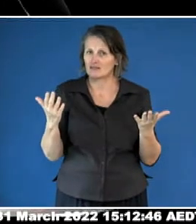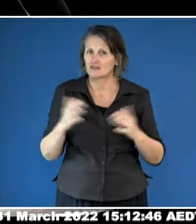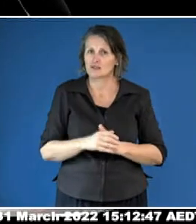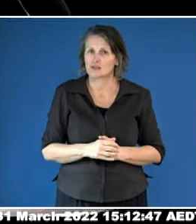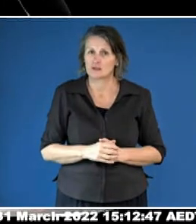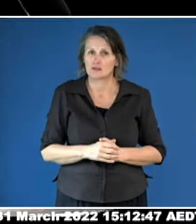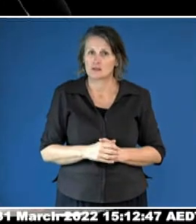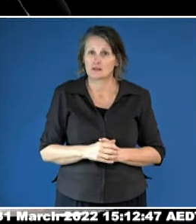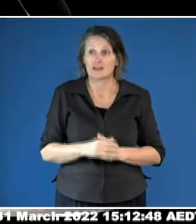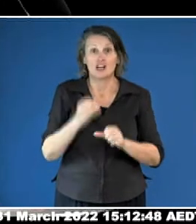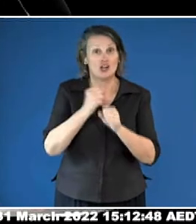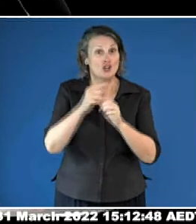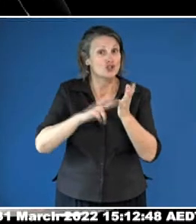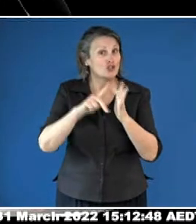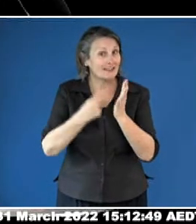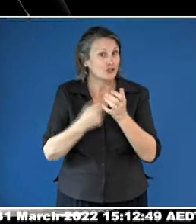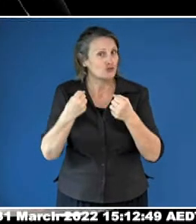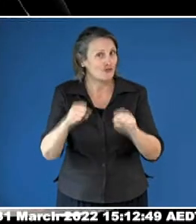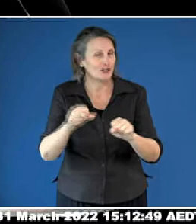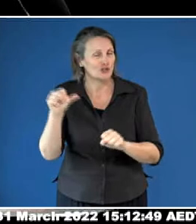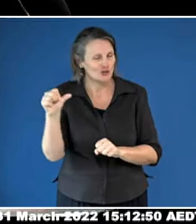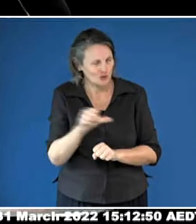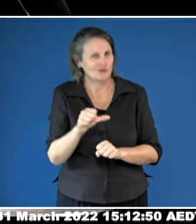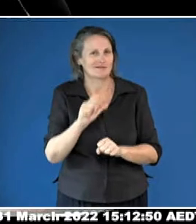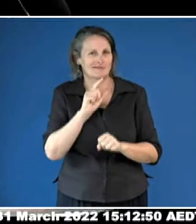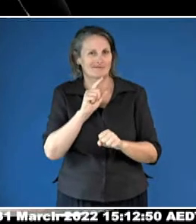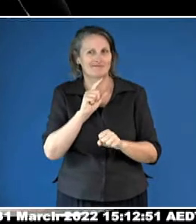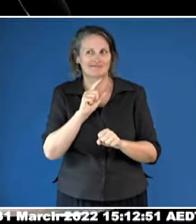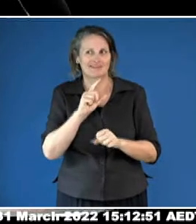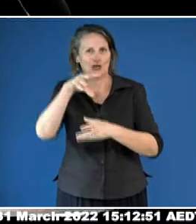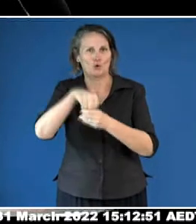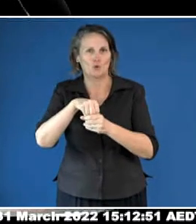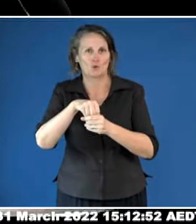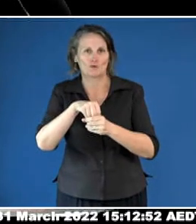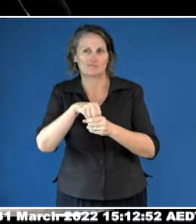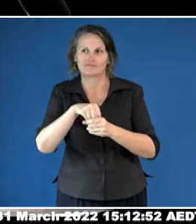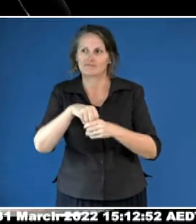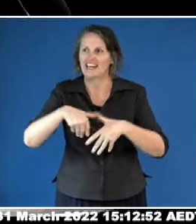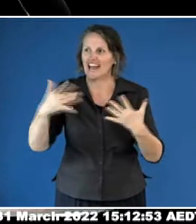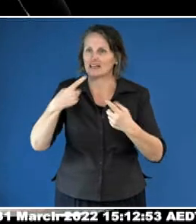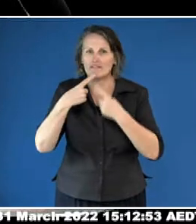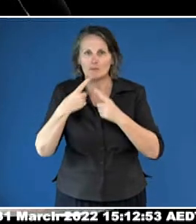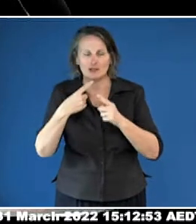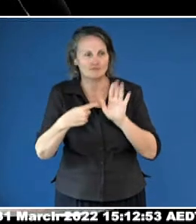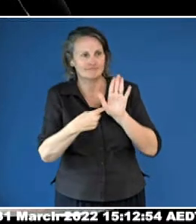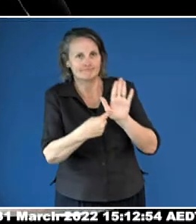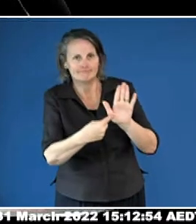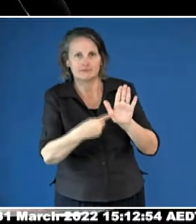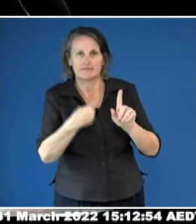strategy. Like Tess said, any type of accessible information and resources needs to